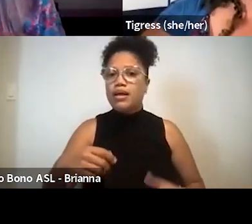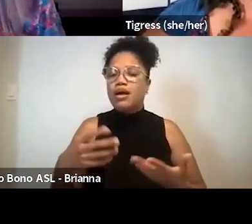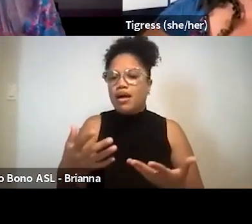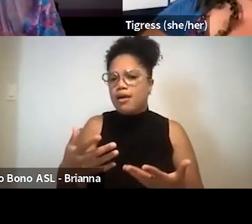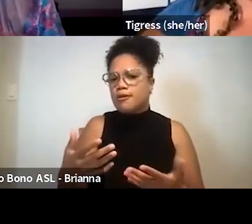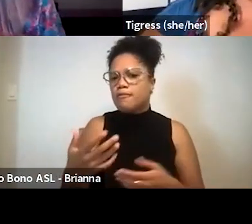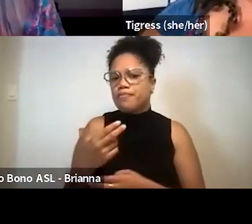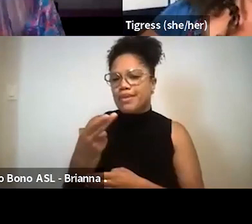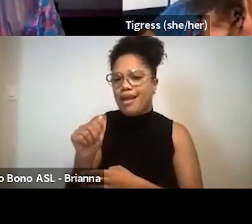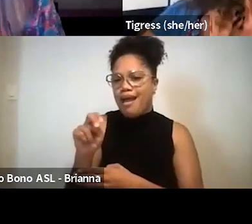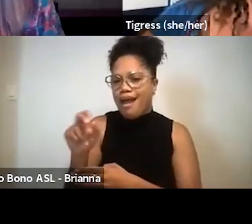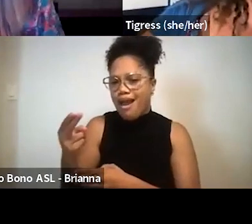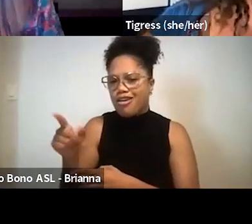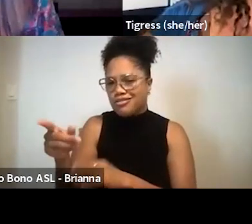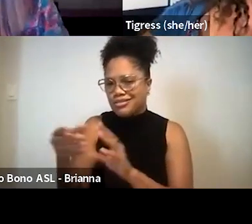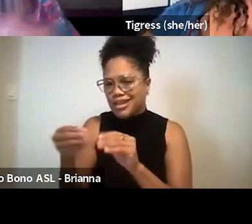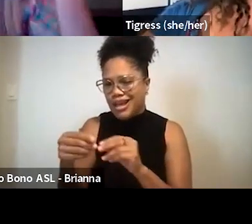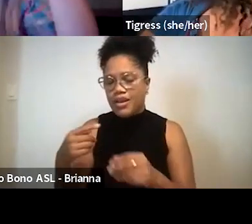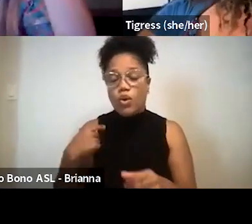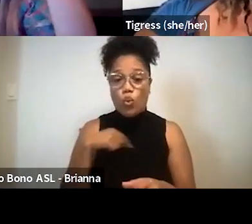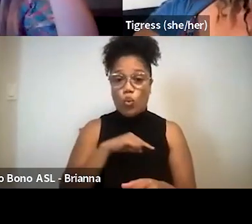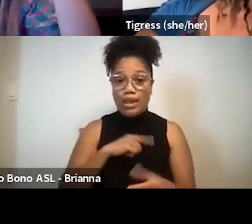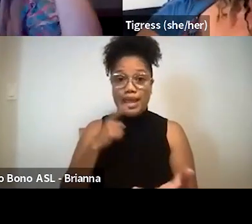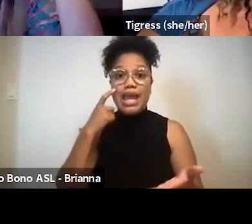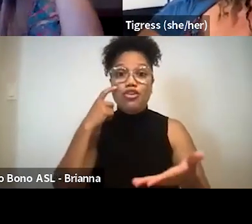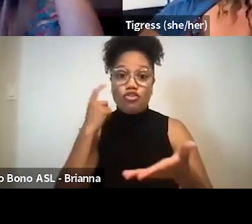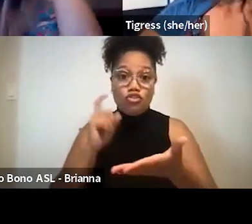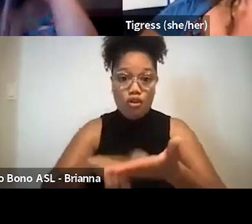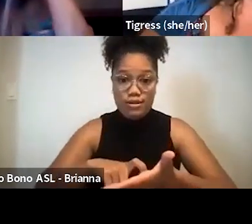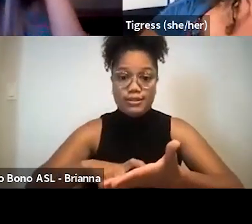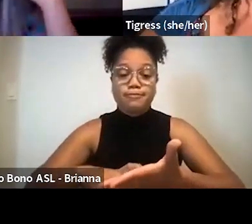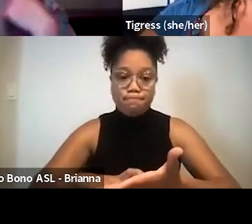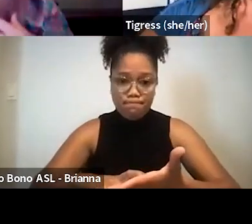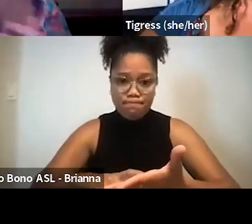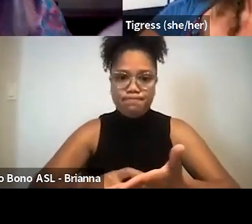we absolutely acknowledge that as as I mentioned earlier,